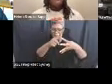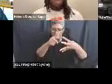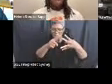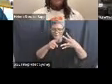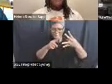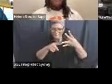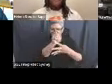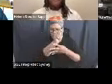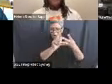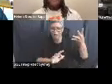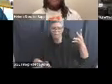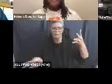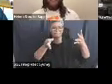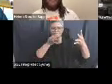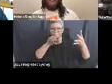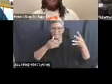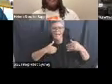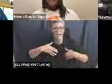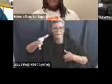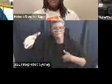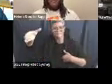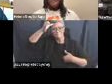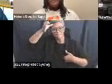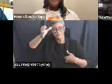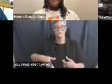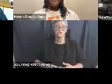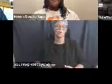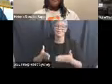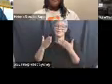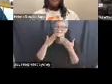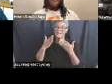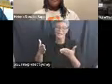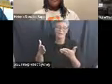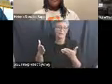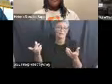of our hearts, we're so thankful that you're here with us today. And we're going to actually begin